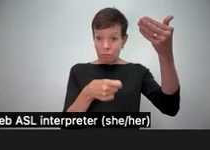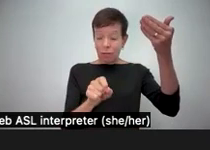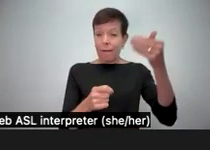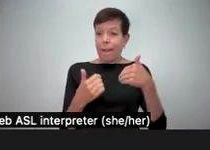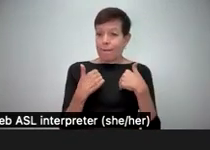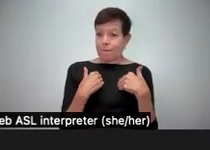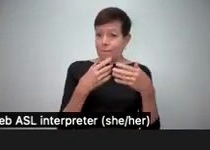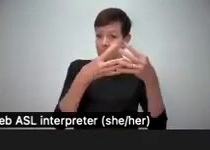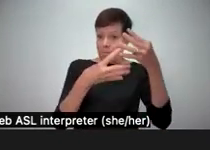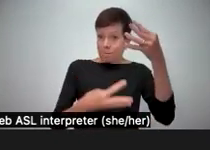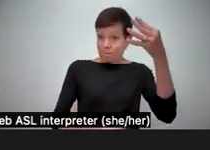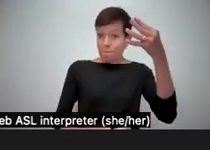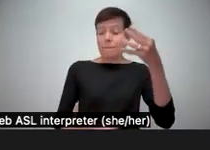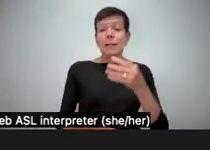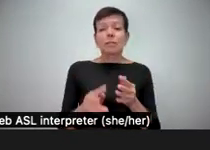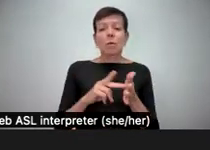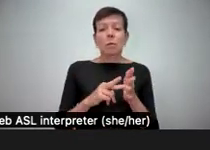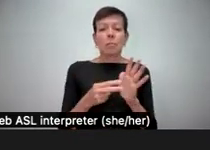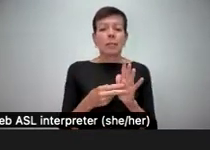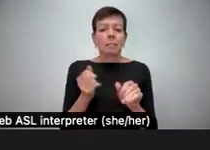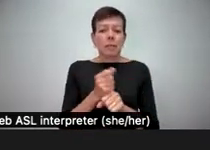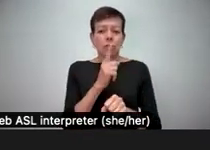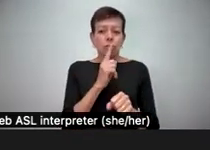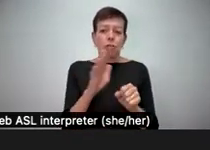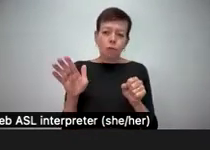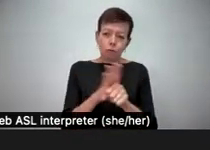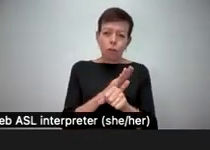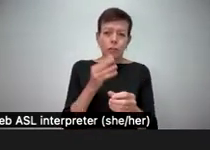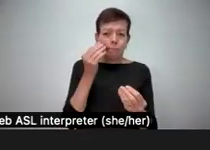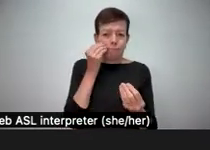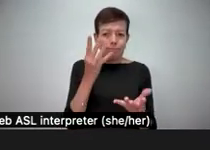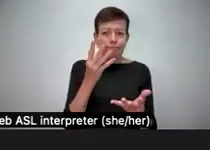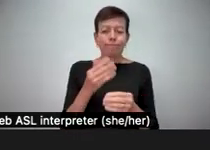and they will help you avoid holes in your application. Same with the FAQ. It's long,